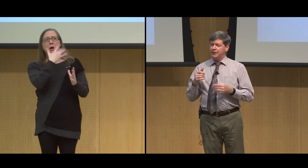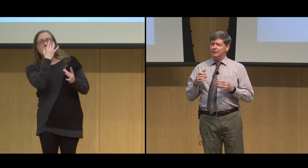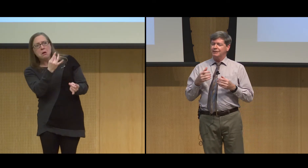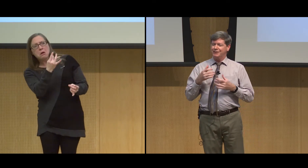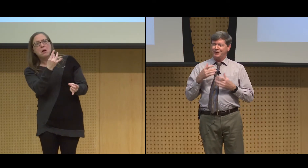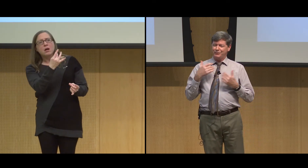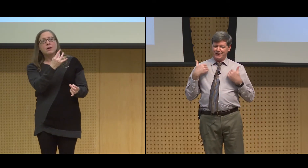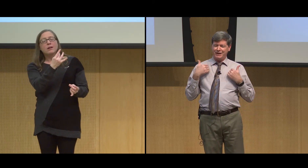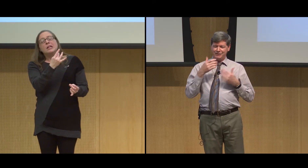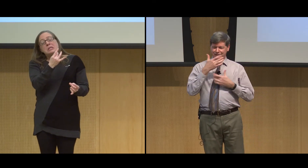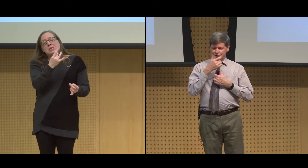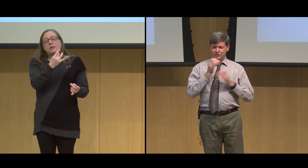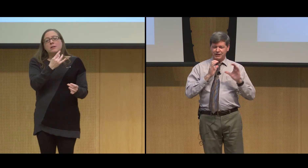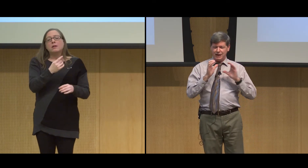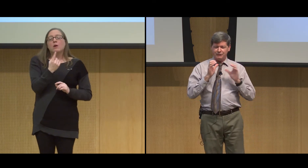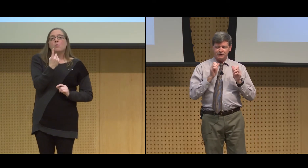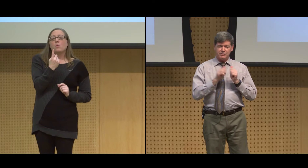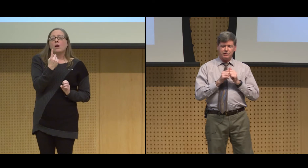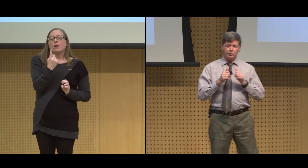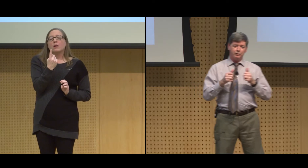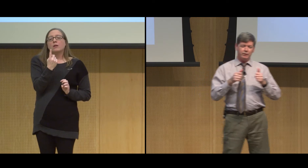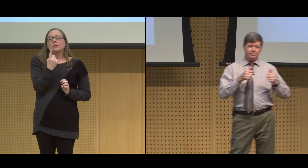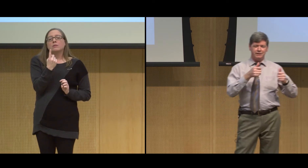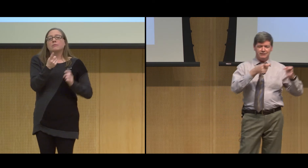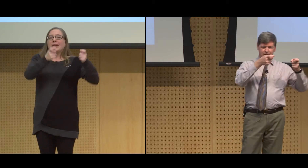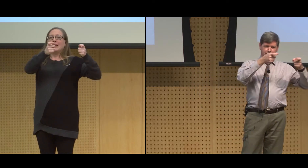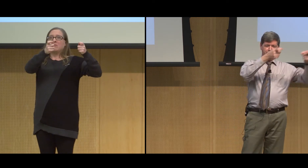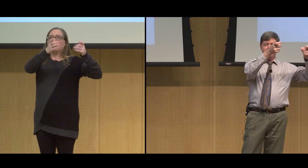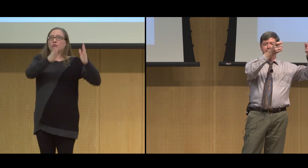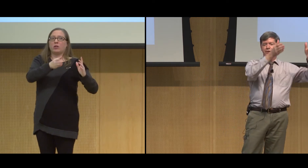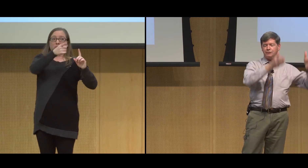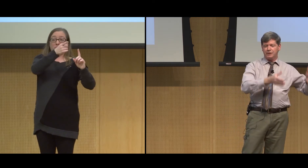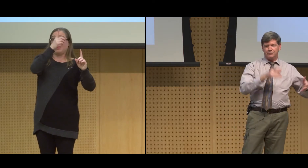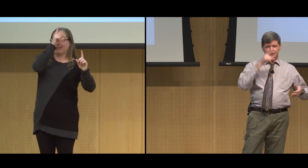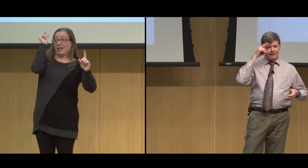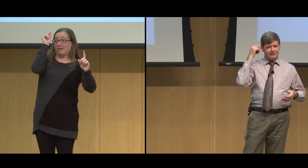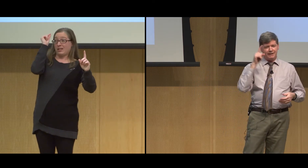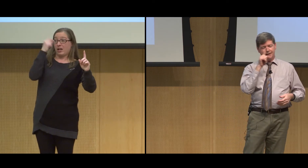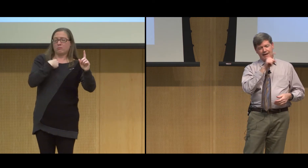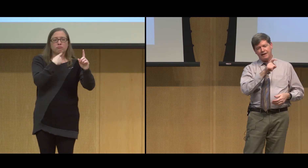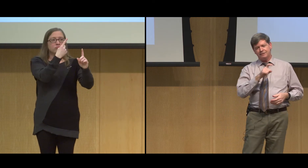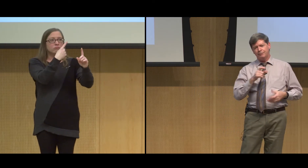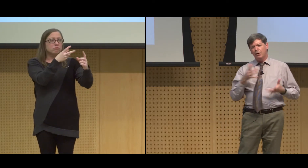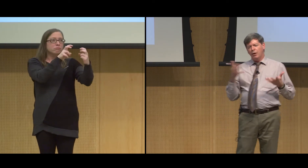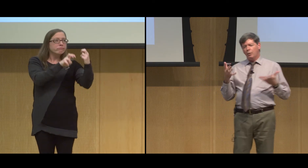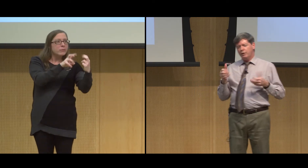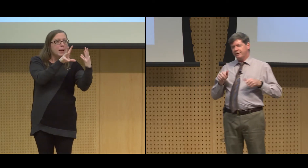but I had an interesting conversation with one of the--one of the administrators at Gallaudet, and I asked him